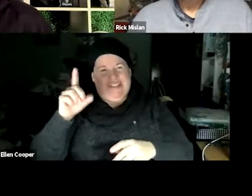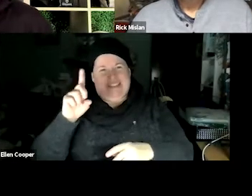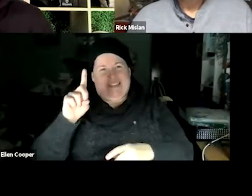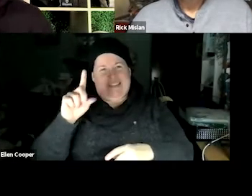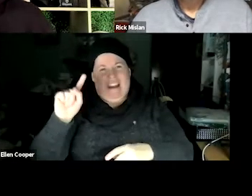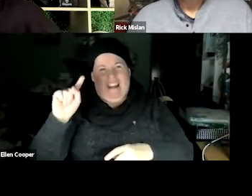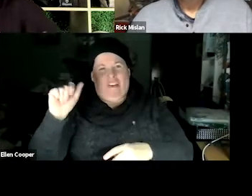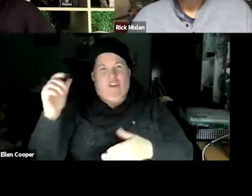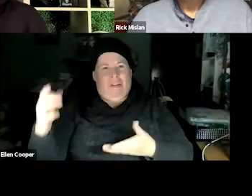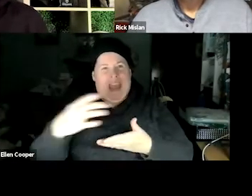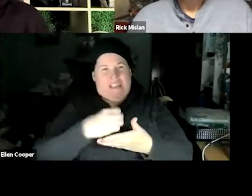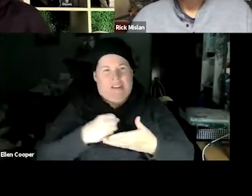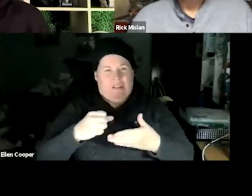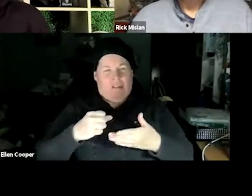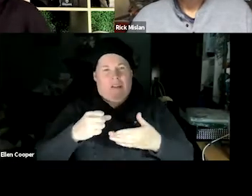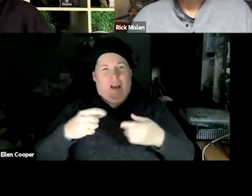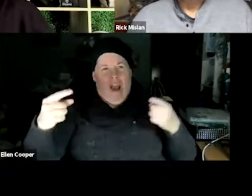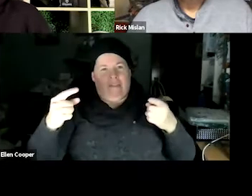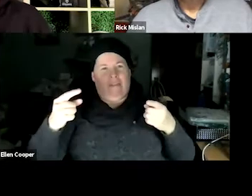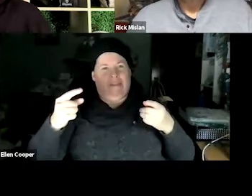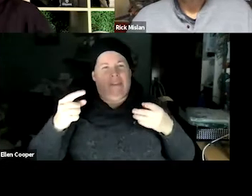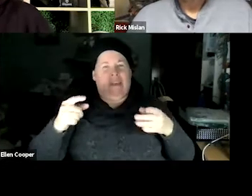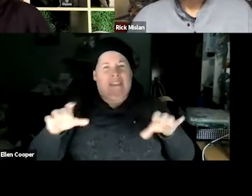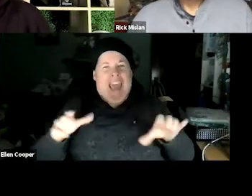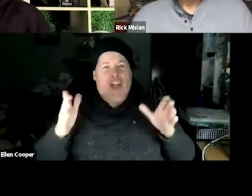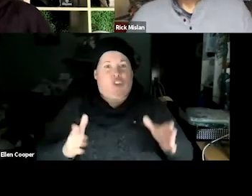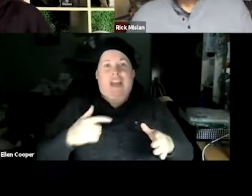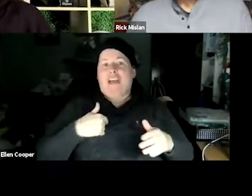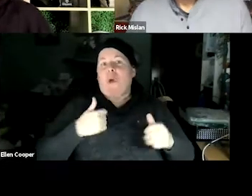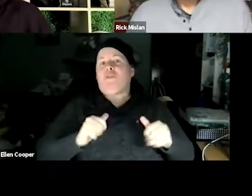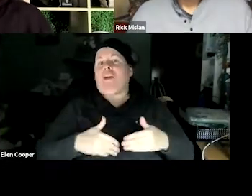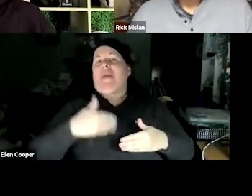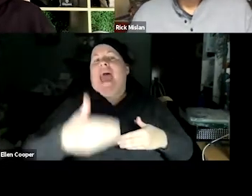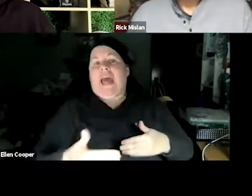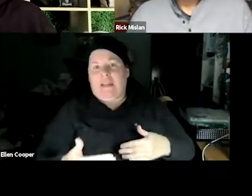you know, as they would make progress, I would try to stay one step ahead of them by, you know,